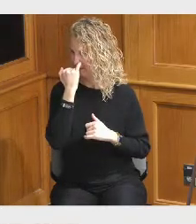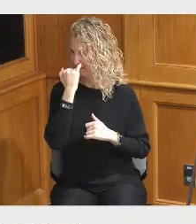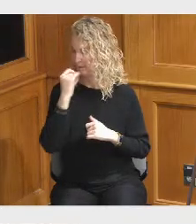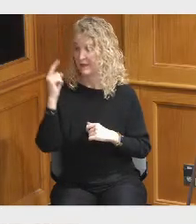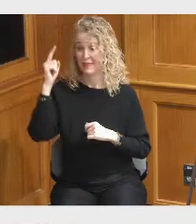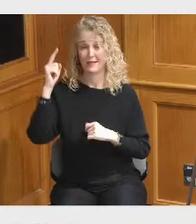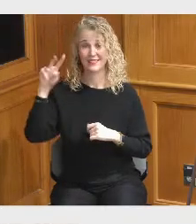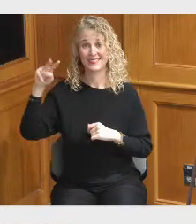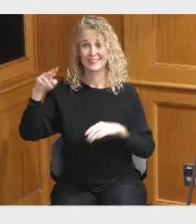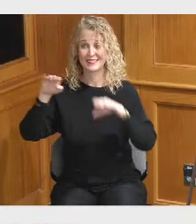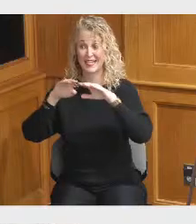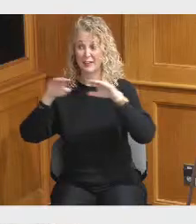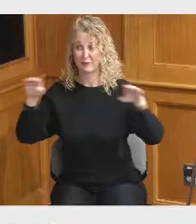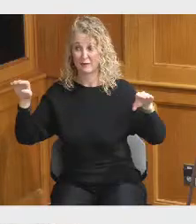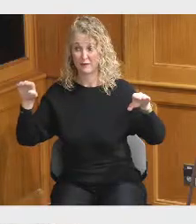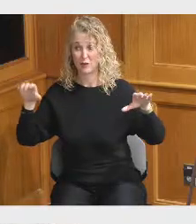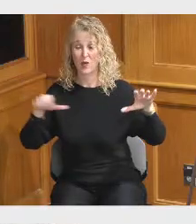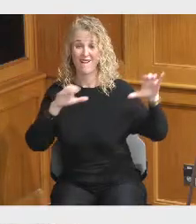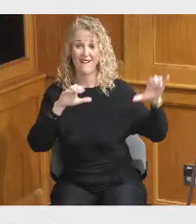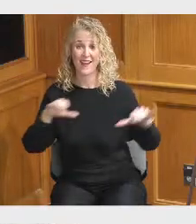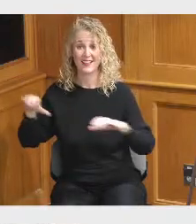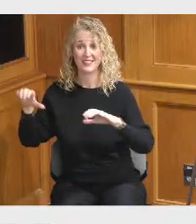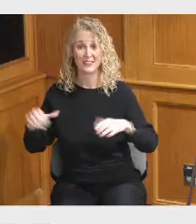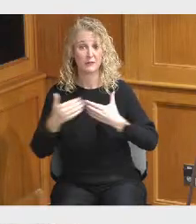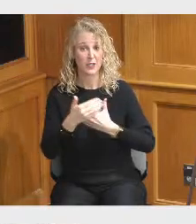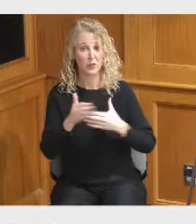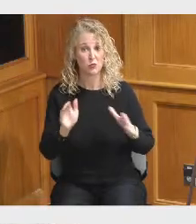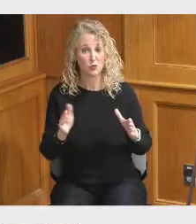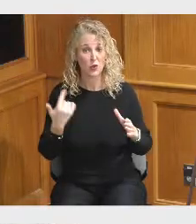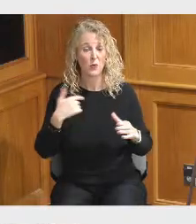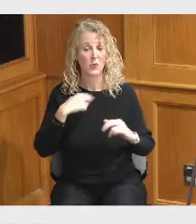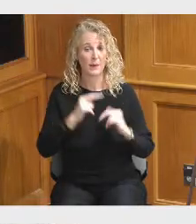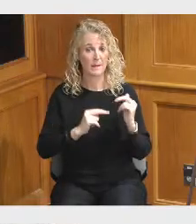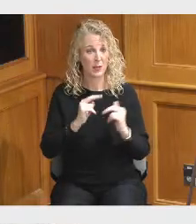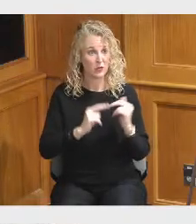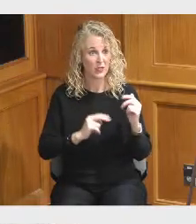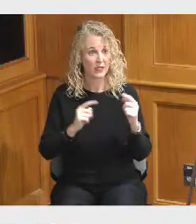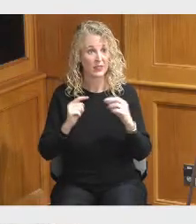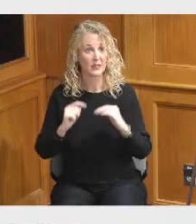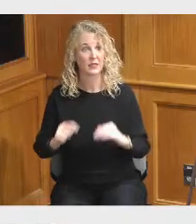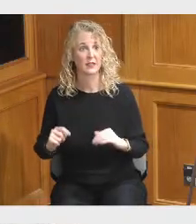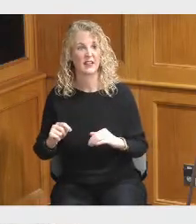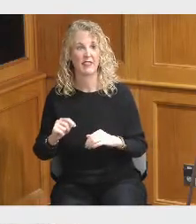on the second floor we've got an activity room being constructed and then the standard office